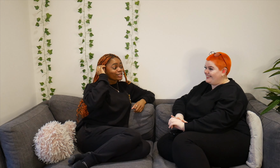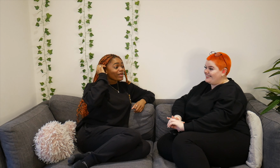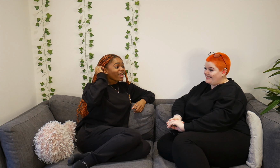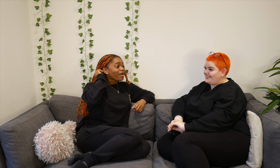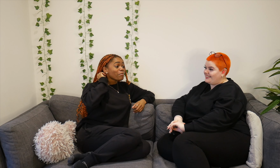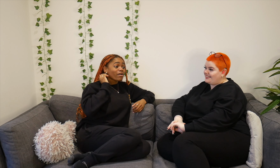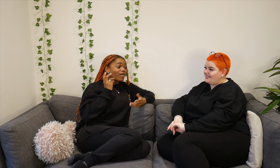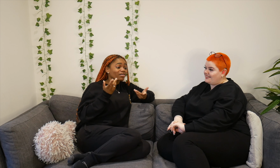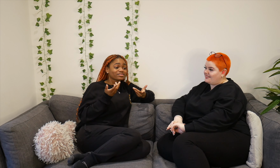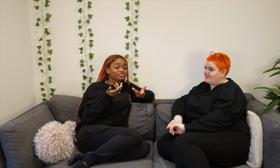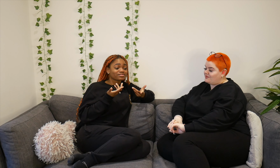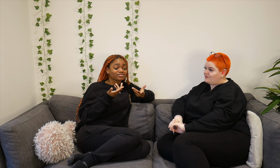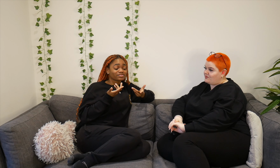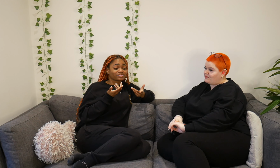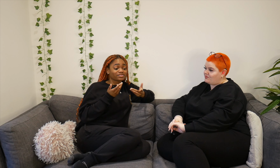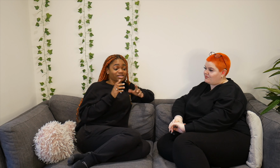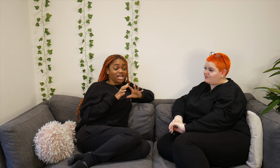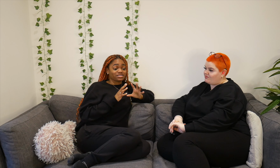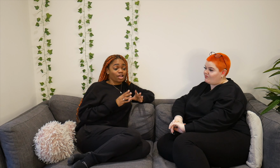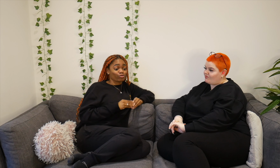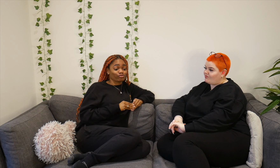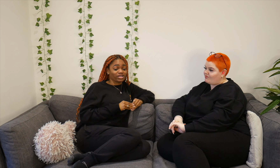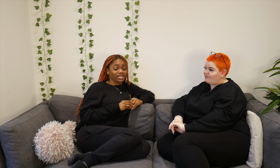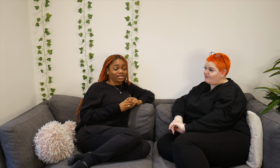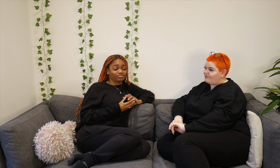So yeah but, in summary,